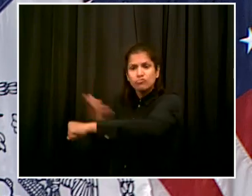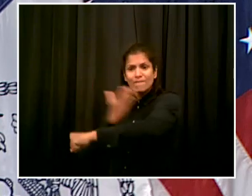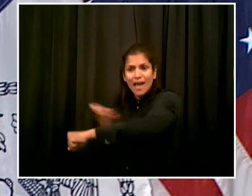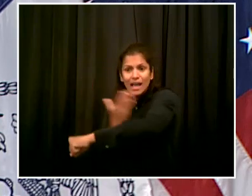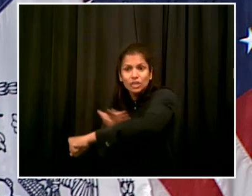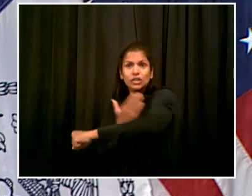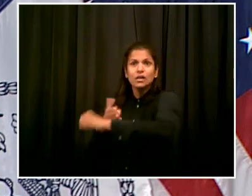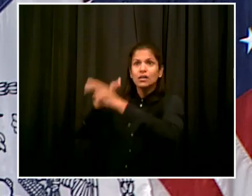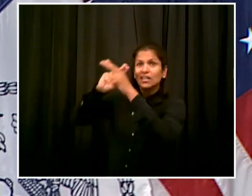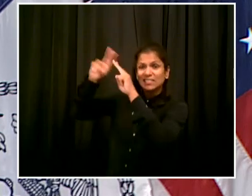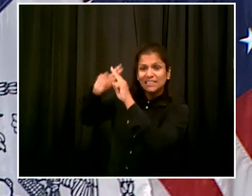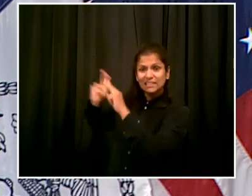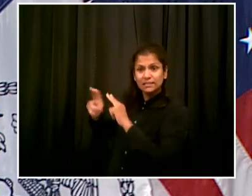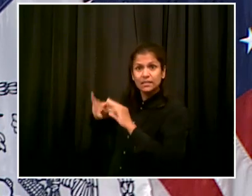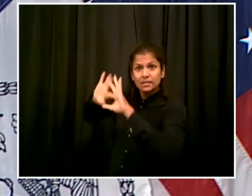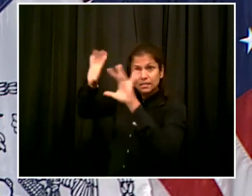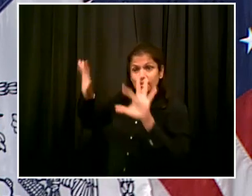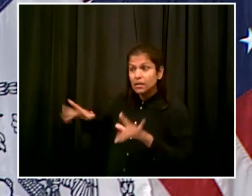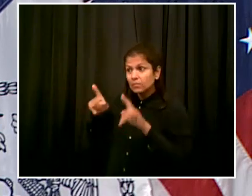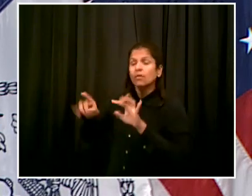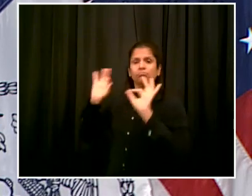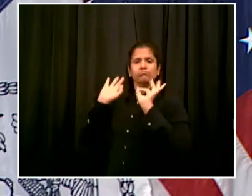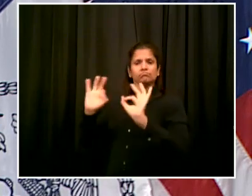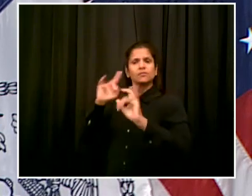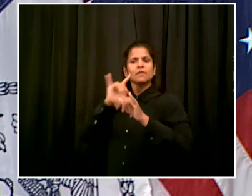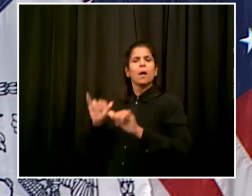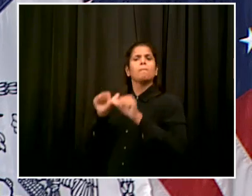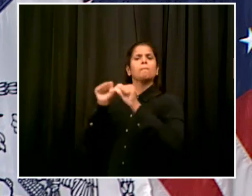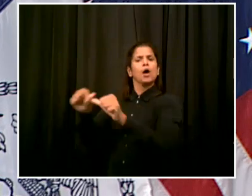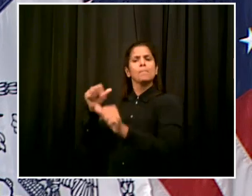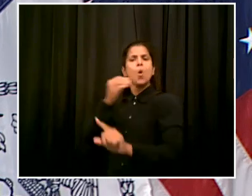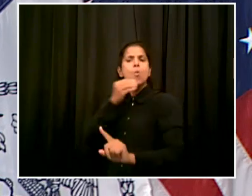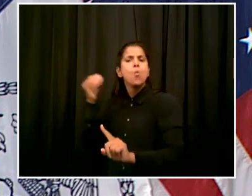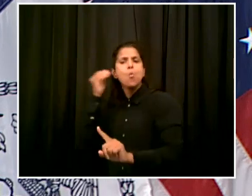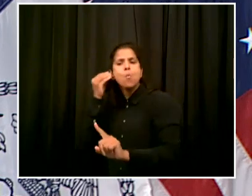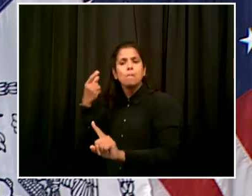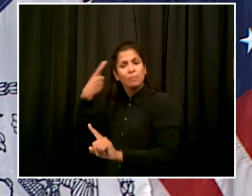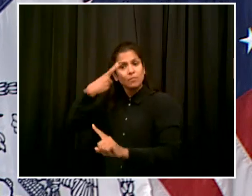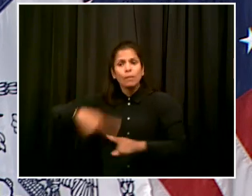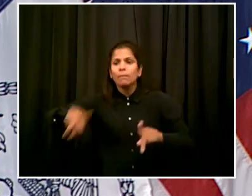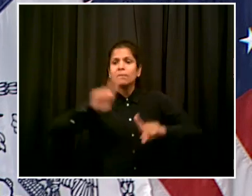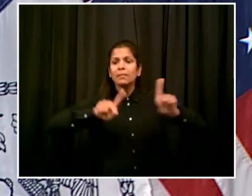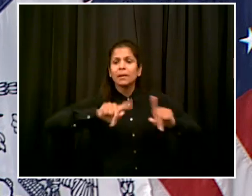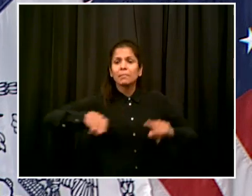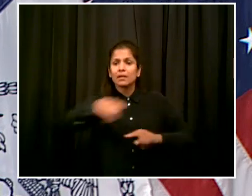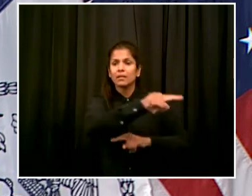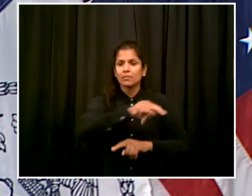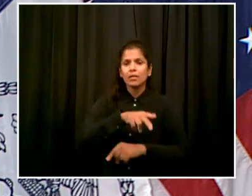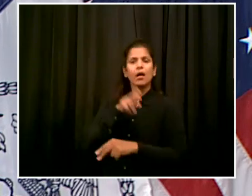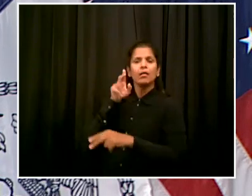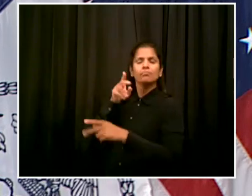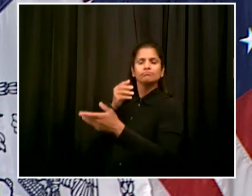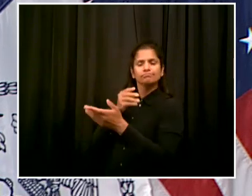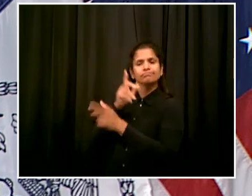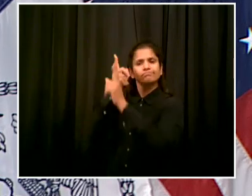AFFORDABLE OUHSI? NG WE ARE TRYING TO DO THAT MORE AND MORE. THAT HAS SHOWN SUCCESS. LET IT BE RUN BY COMMUNITY-BASED NONPROFITS AND